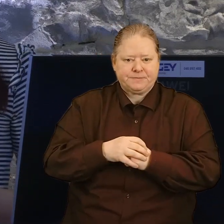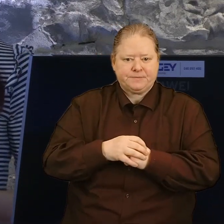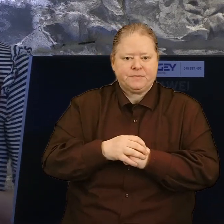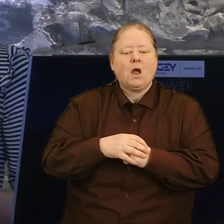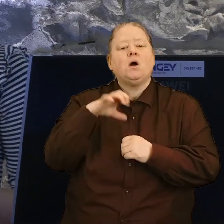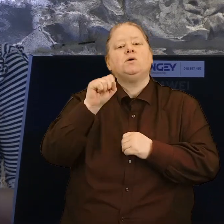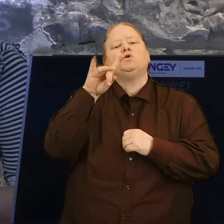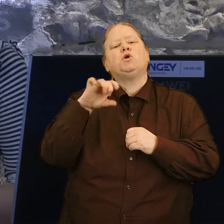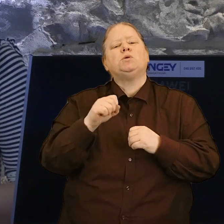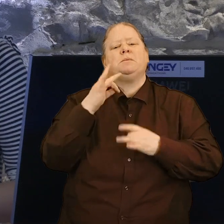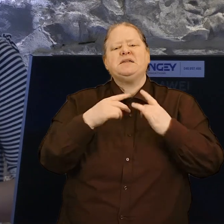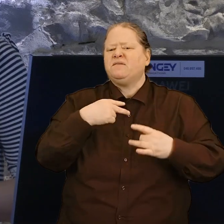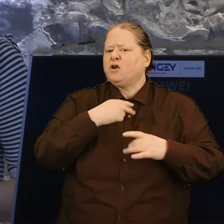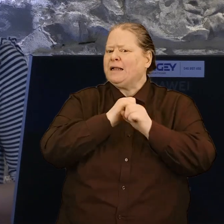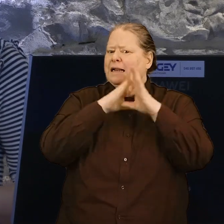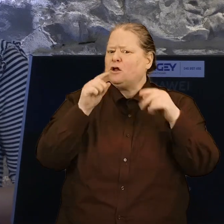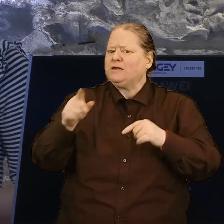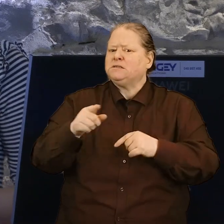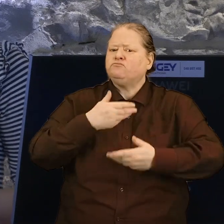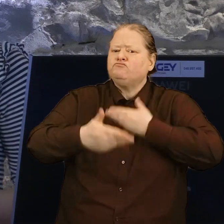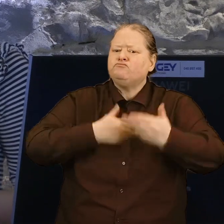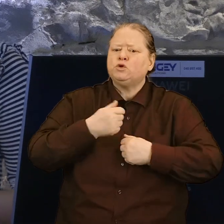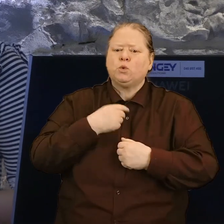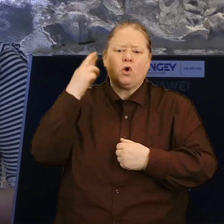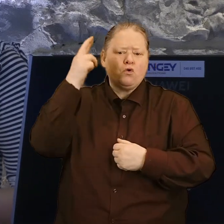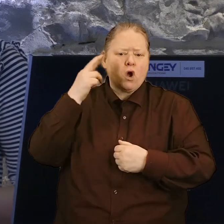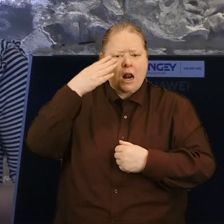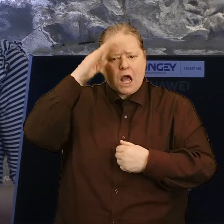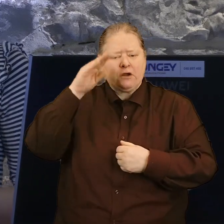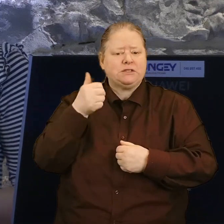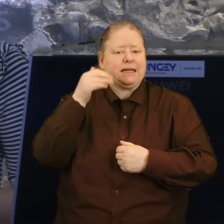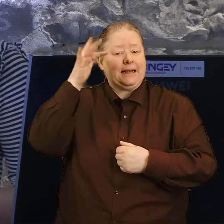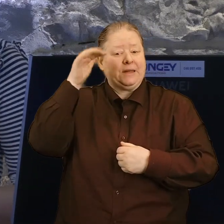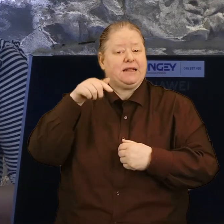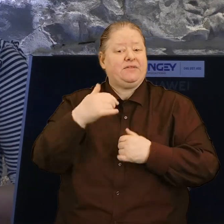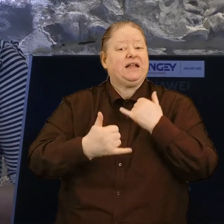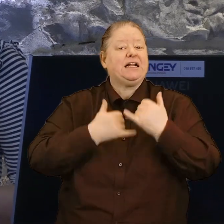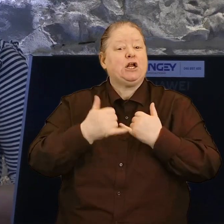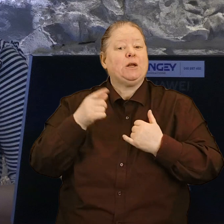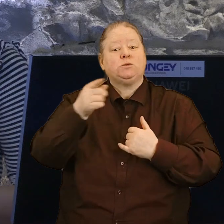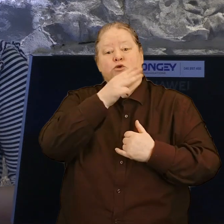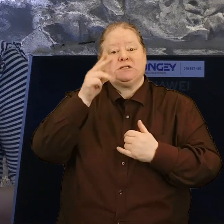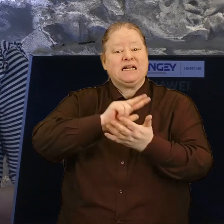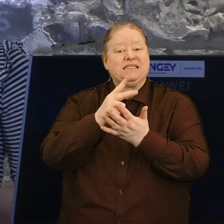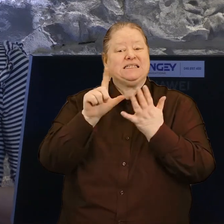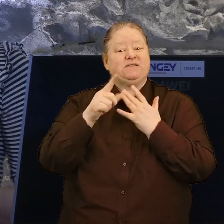Stokes made it very clear in his address to the Royal Irish Academy the year he was President in 1874, that he saw a